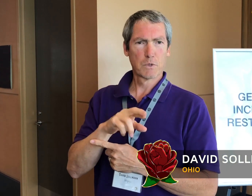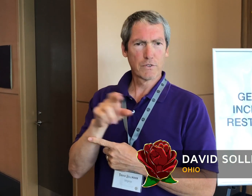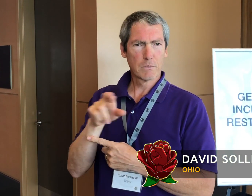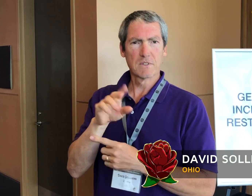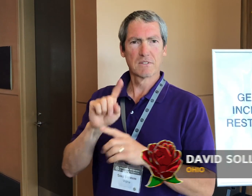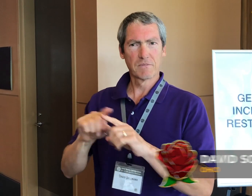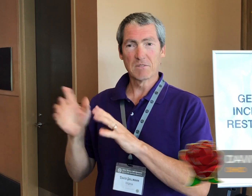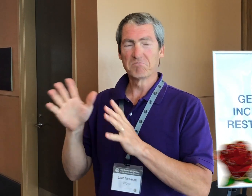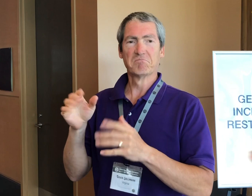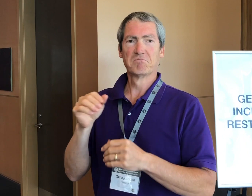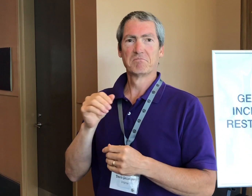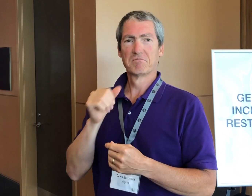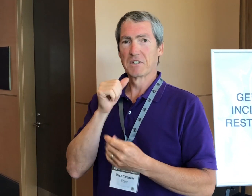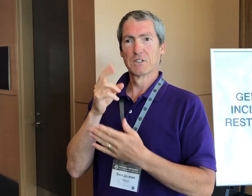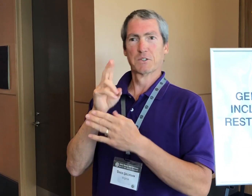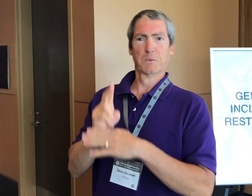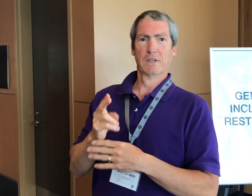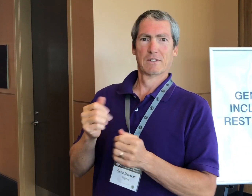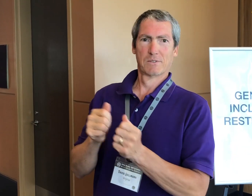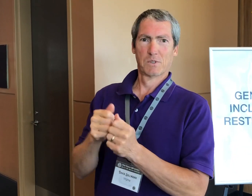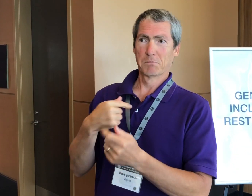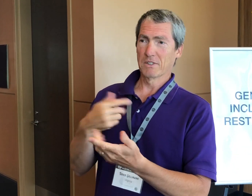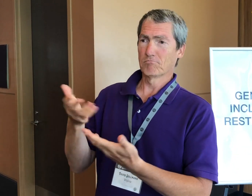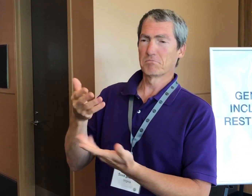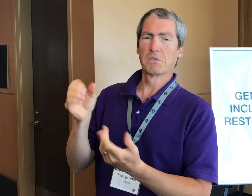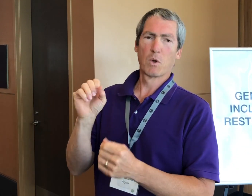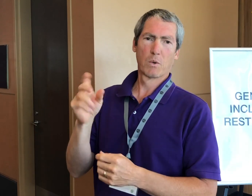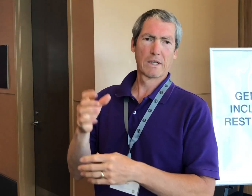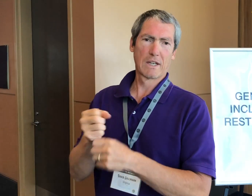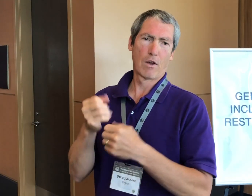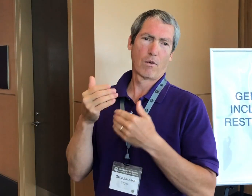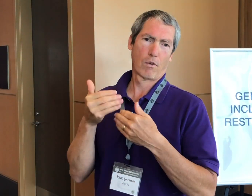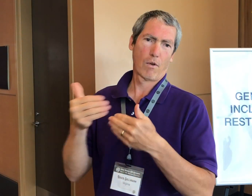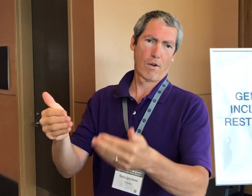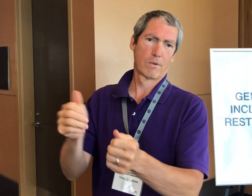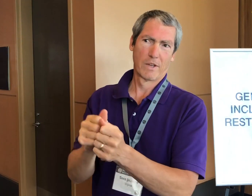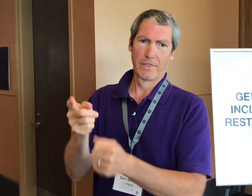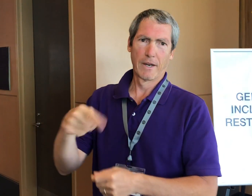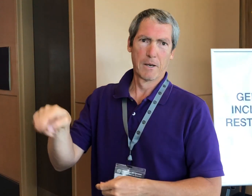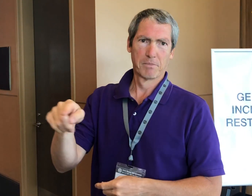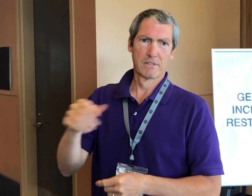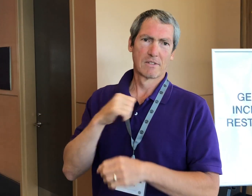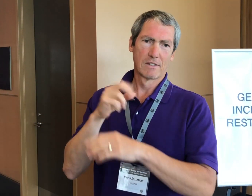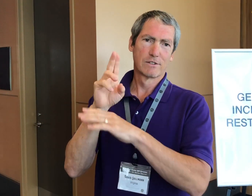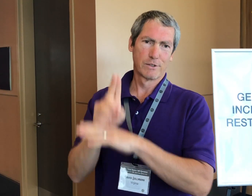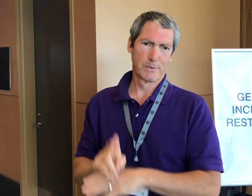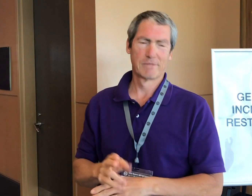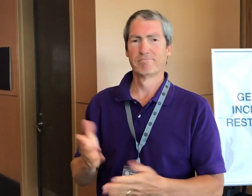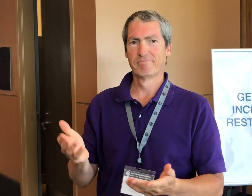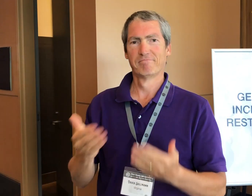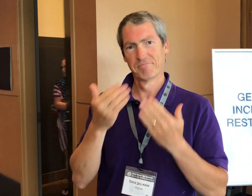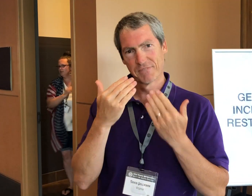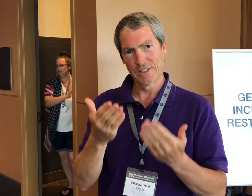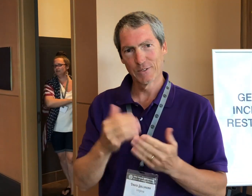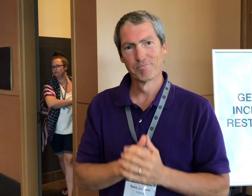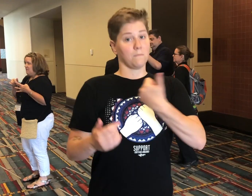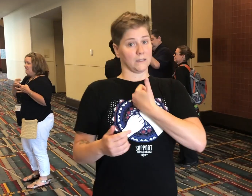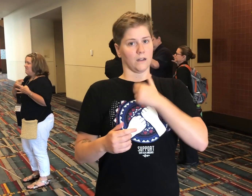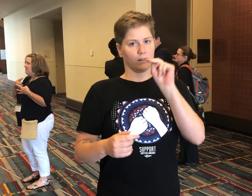I’m just not used to it. I still got along with those in the restroom. Just not used to it.